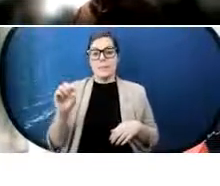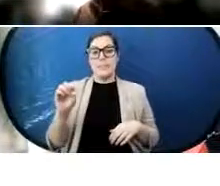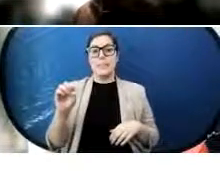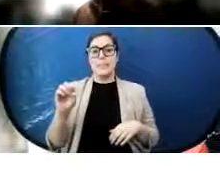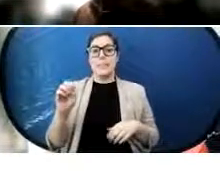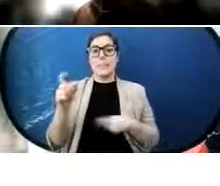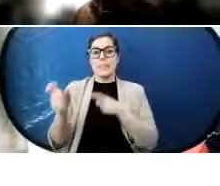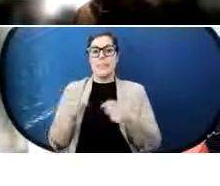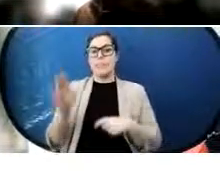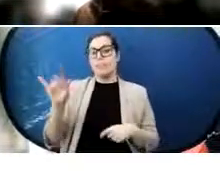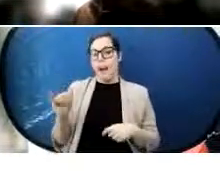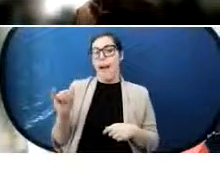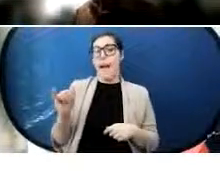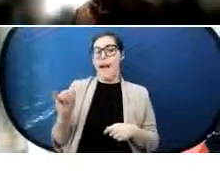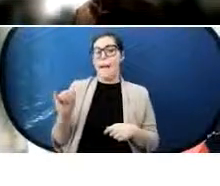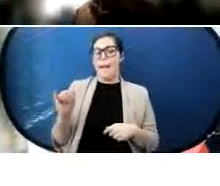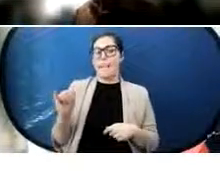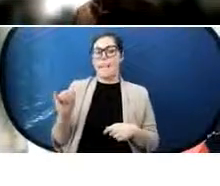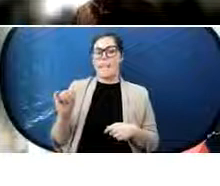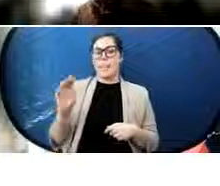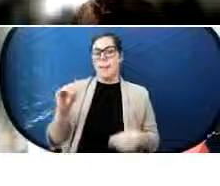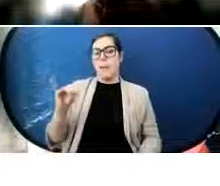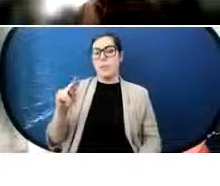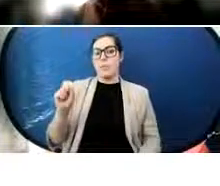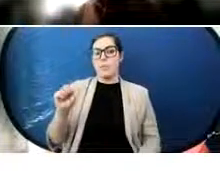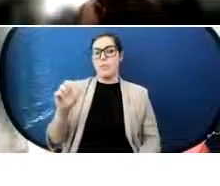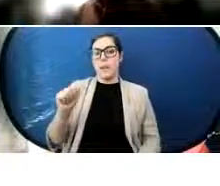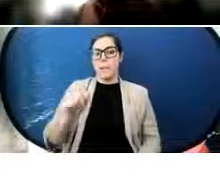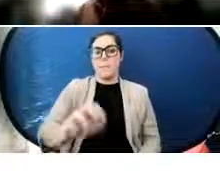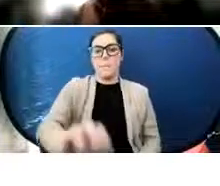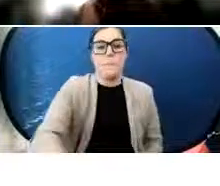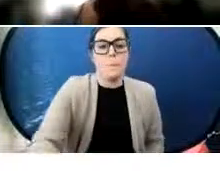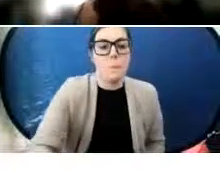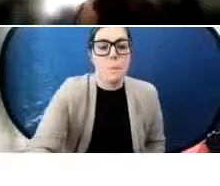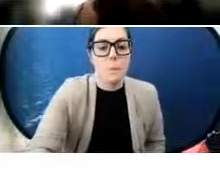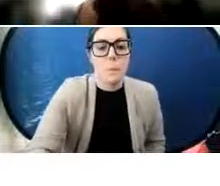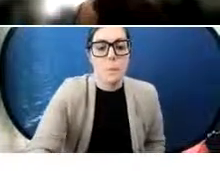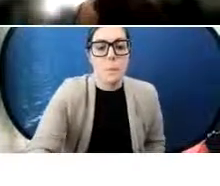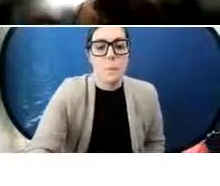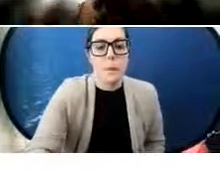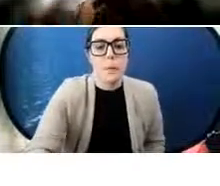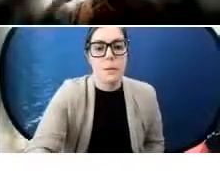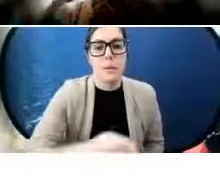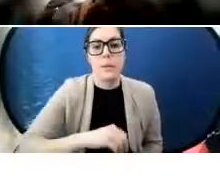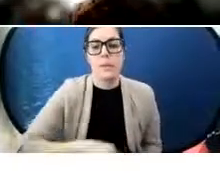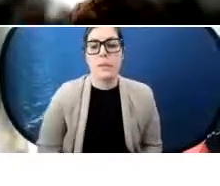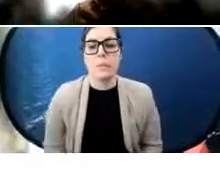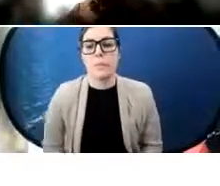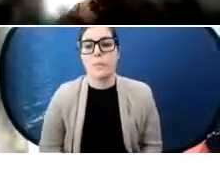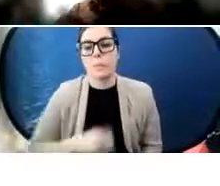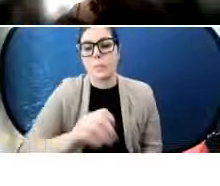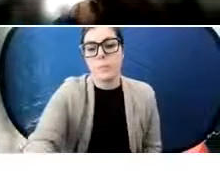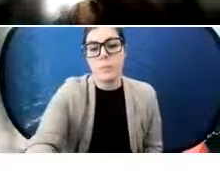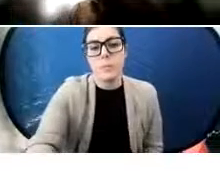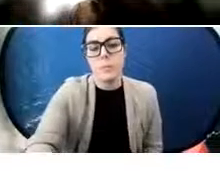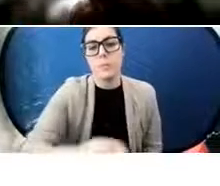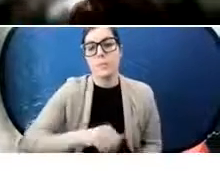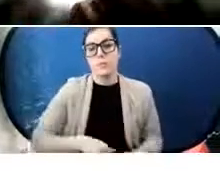Mobility International USA, or MIUSA. So what services do we offer, to start with? First